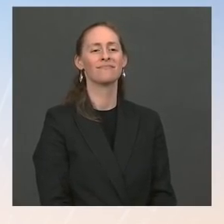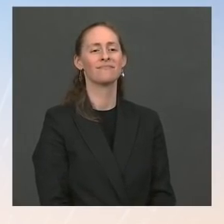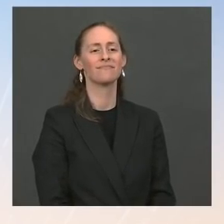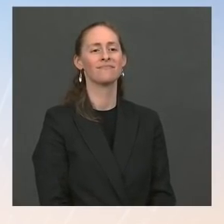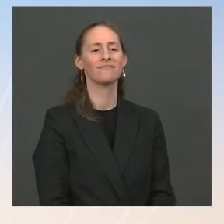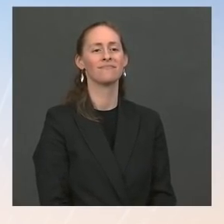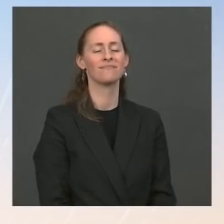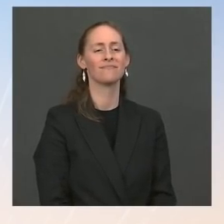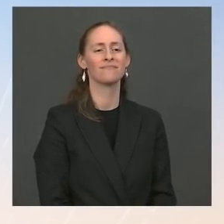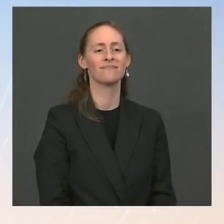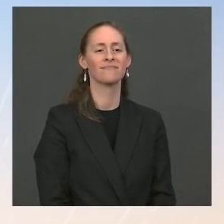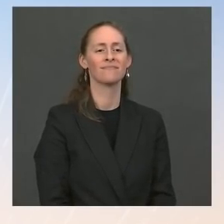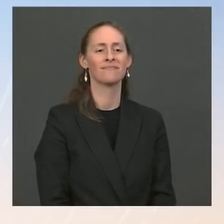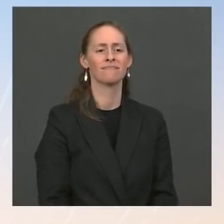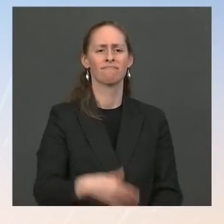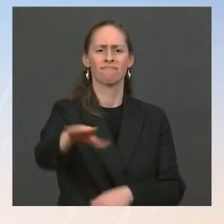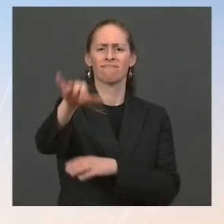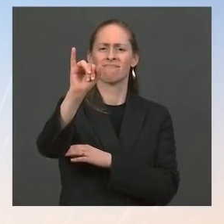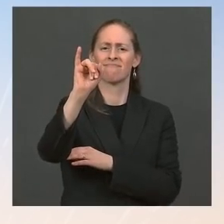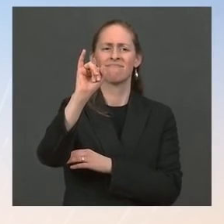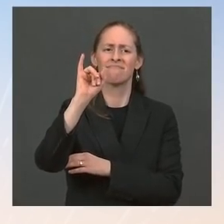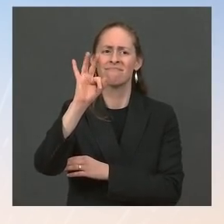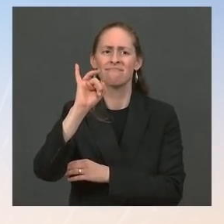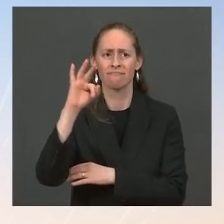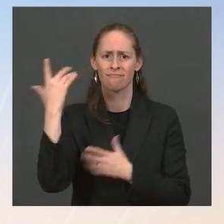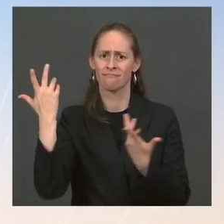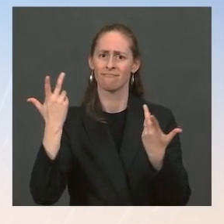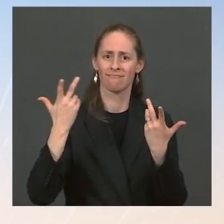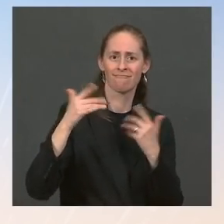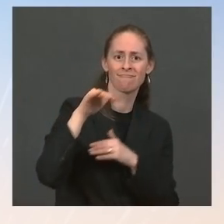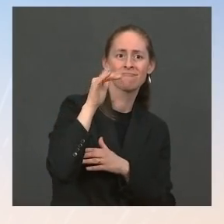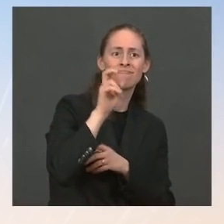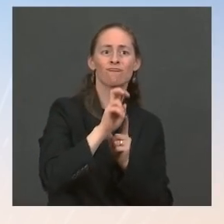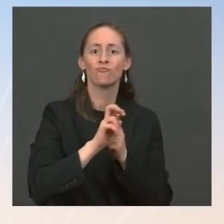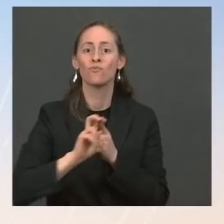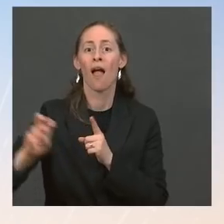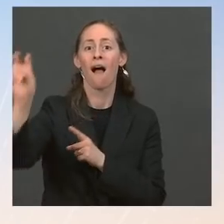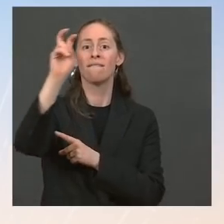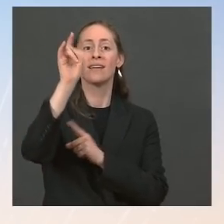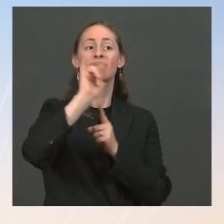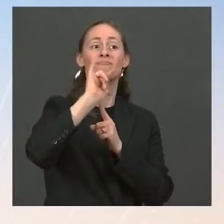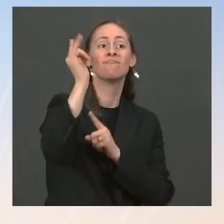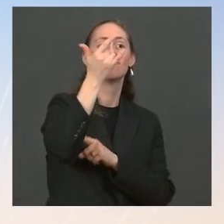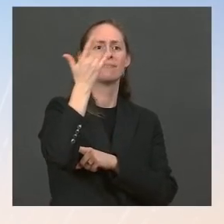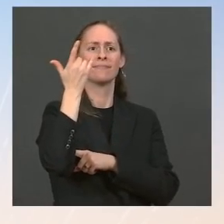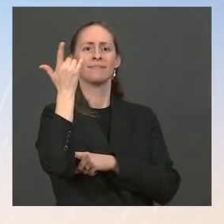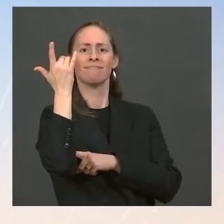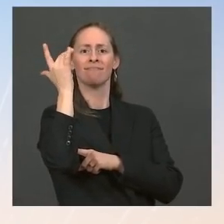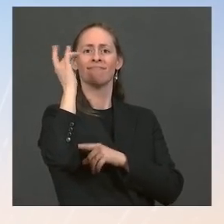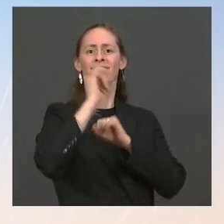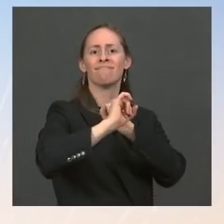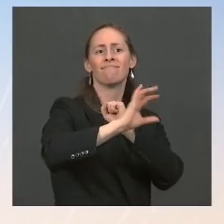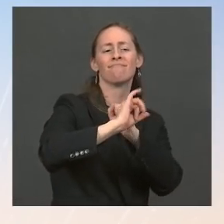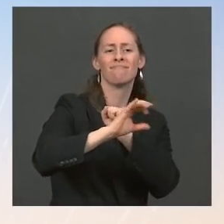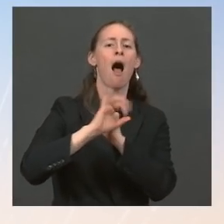and we know the details of, is easier than the alternative. And the President will be out there tomorrow; he'll be out there Wednesday.